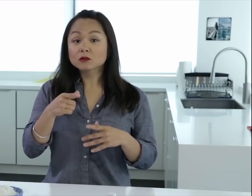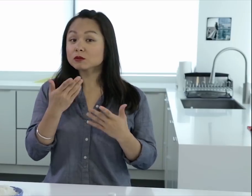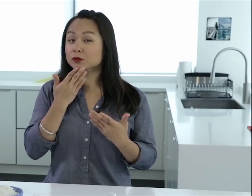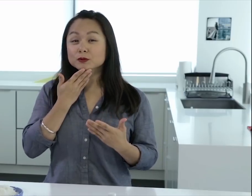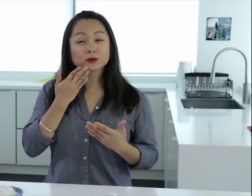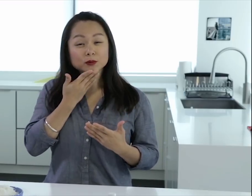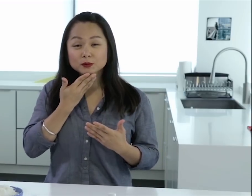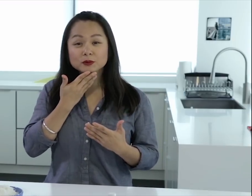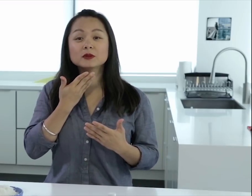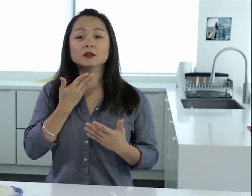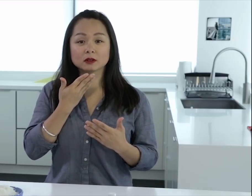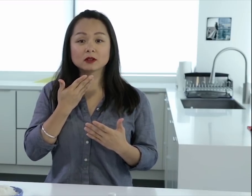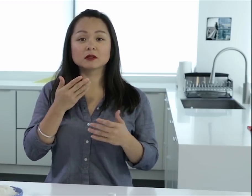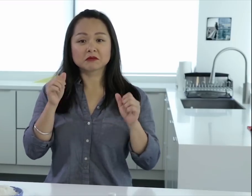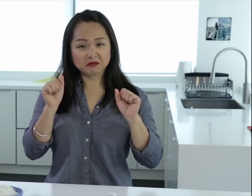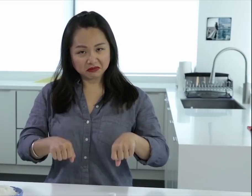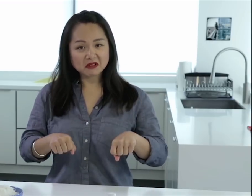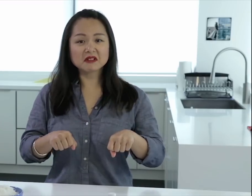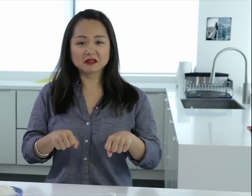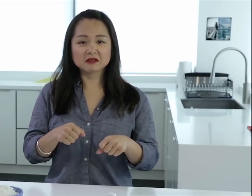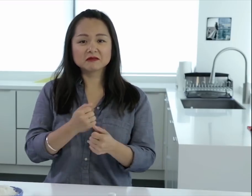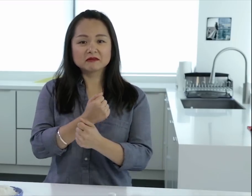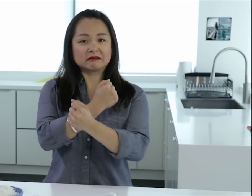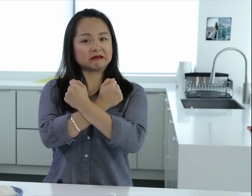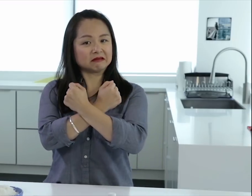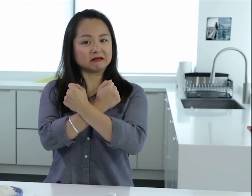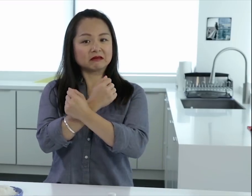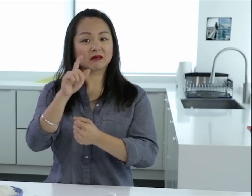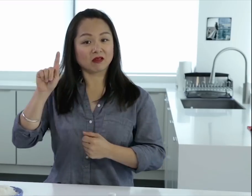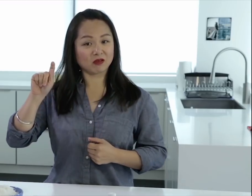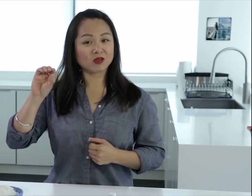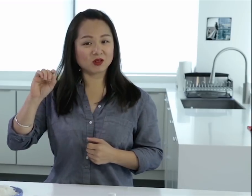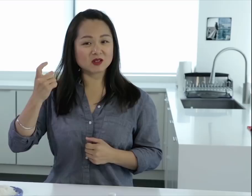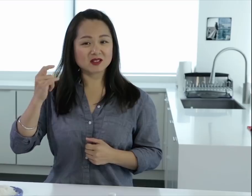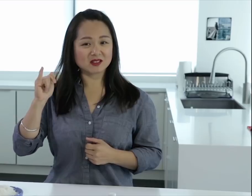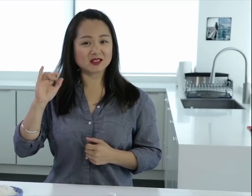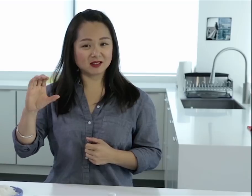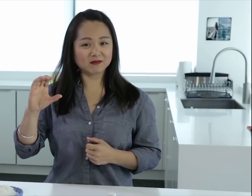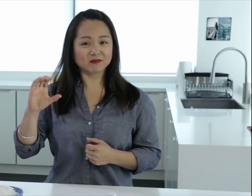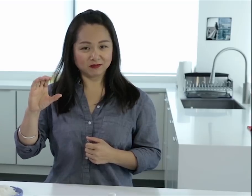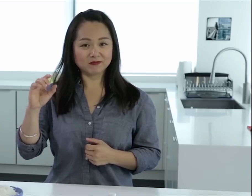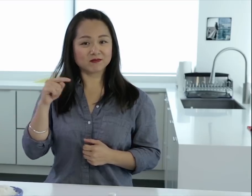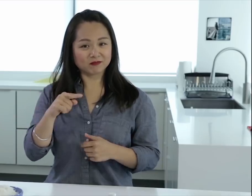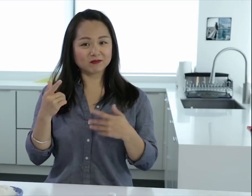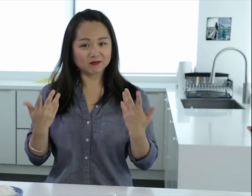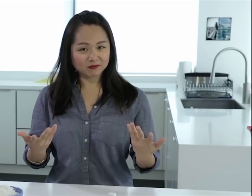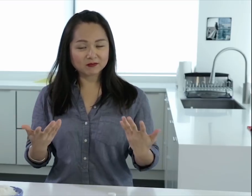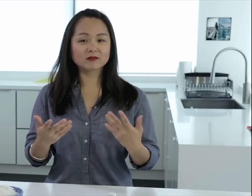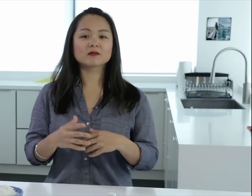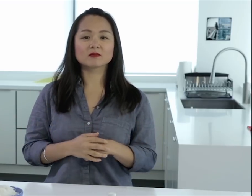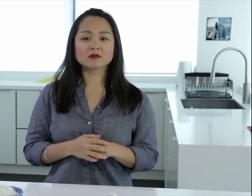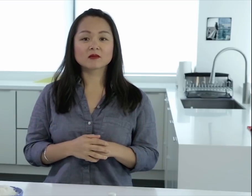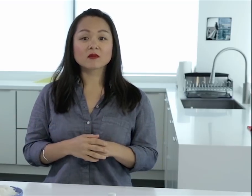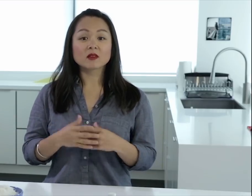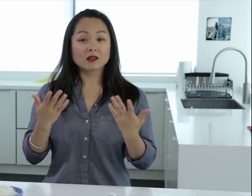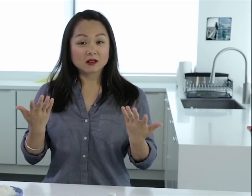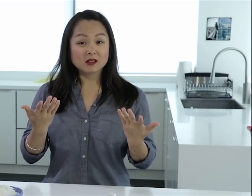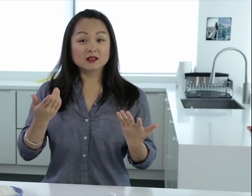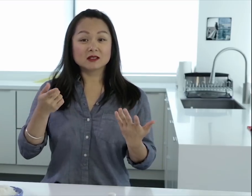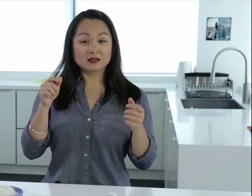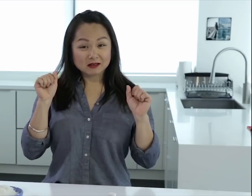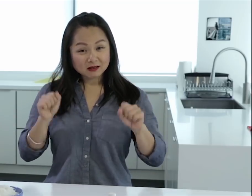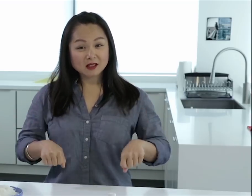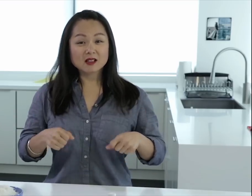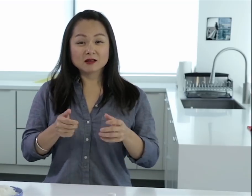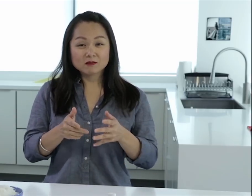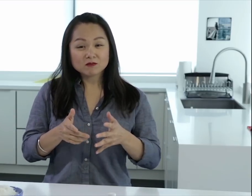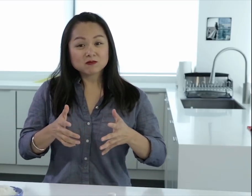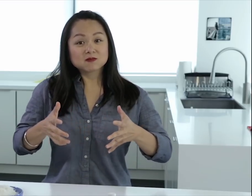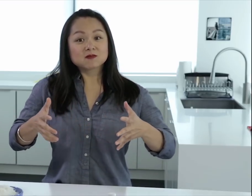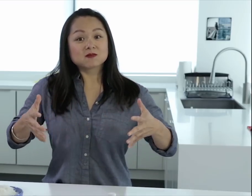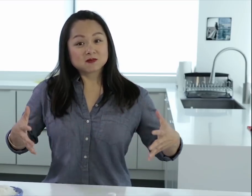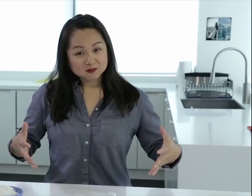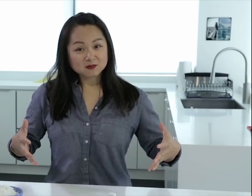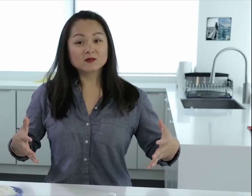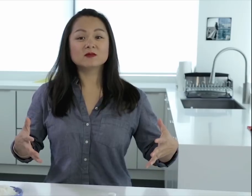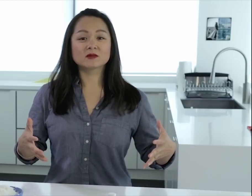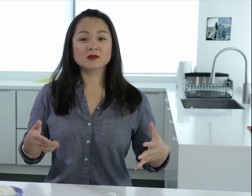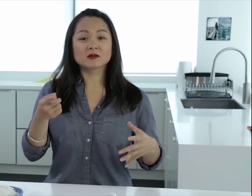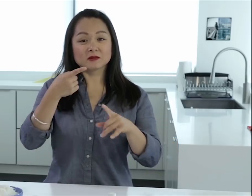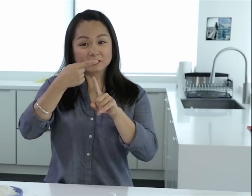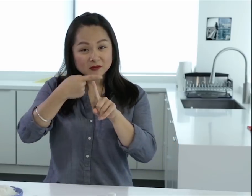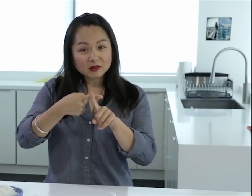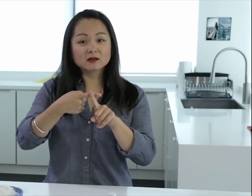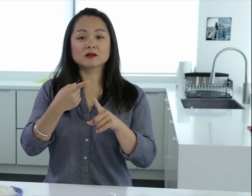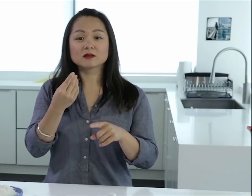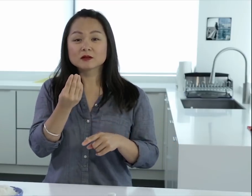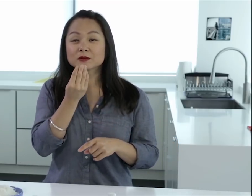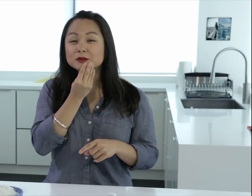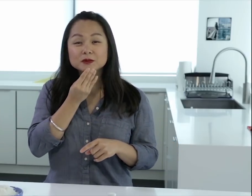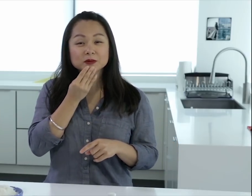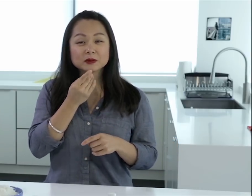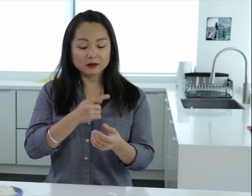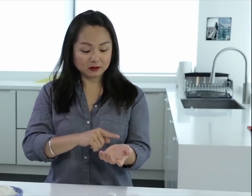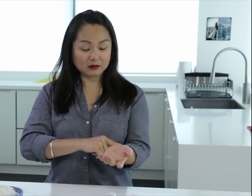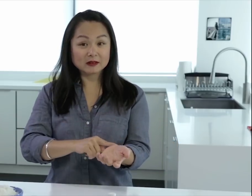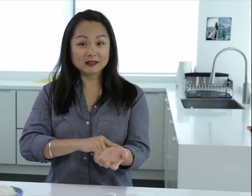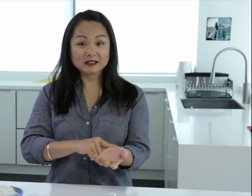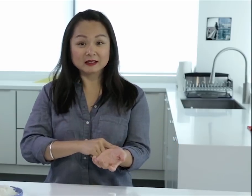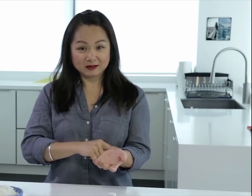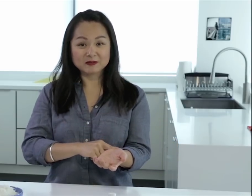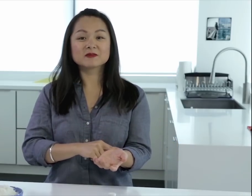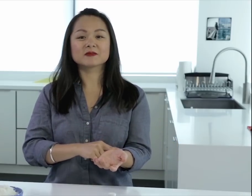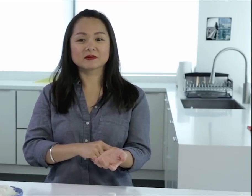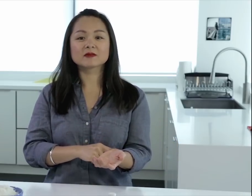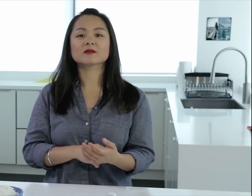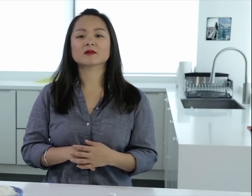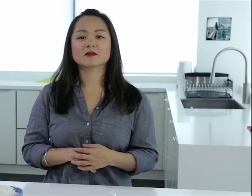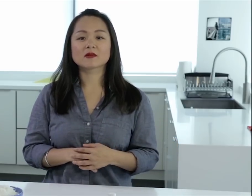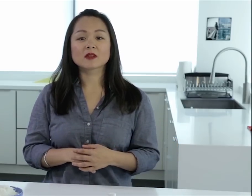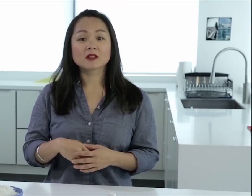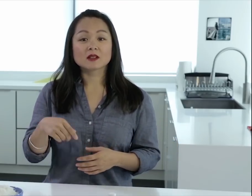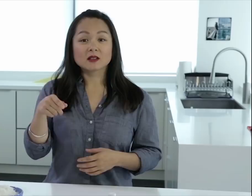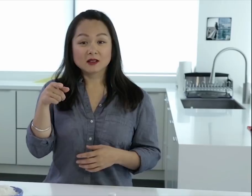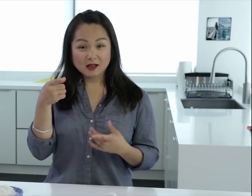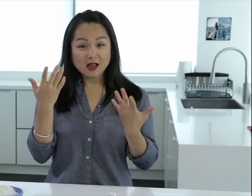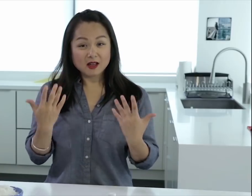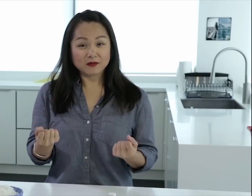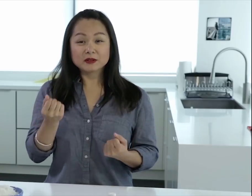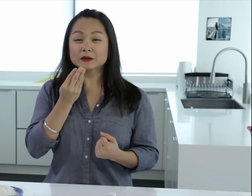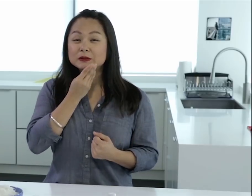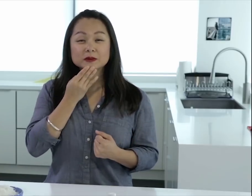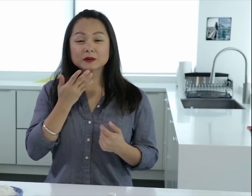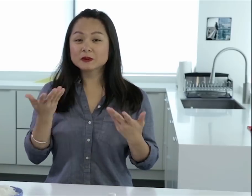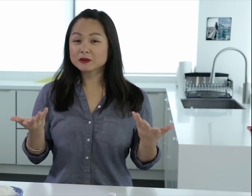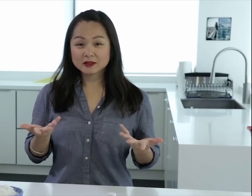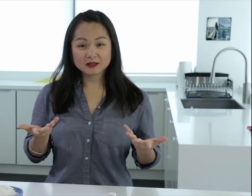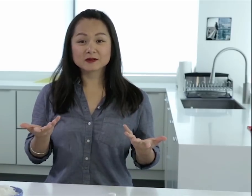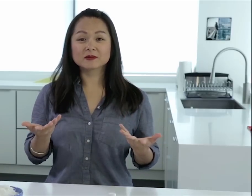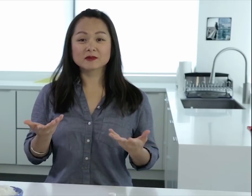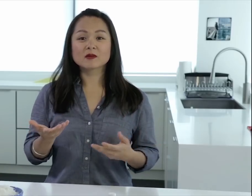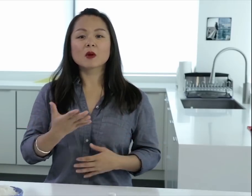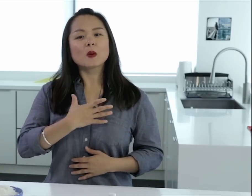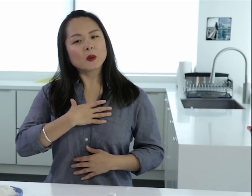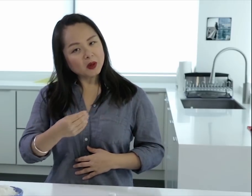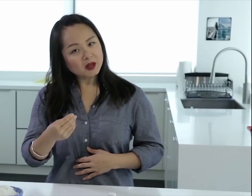Sugar can be toxic for your body - causing obesity and diabetes. All kinds of sugars are used in food